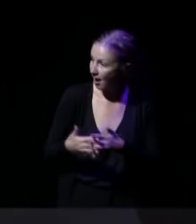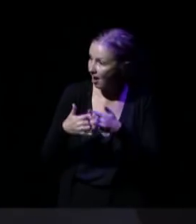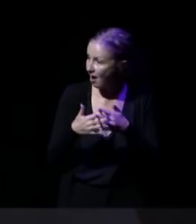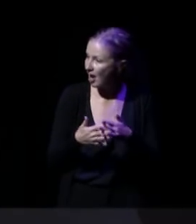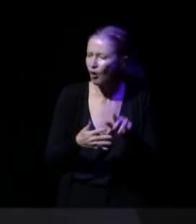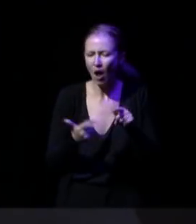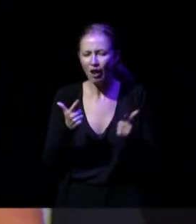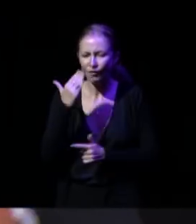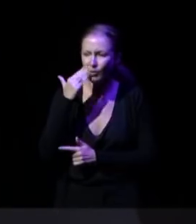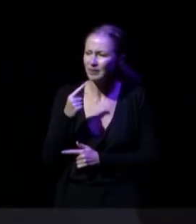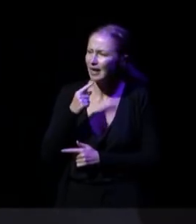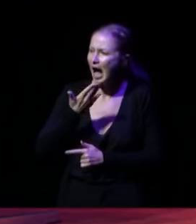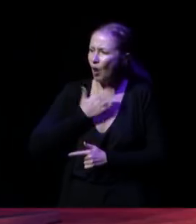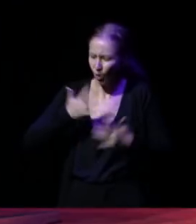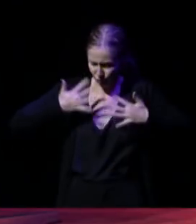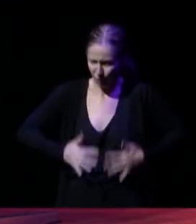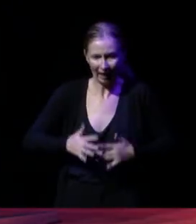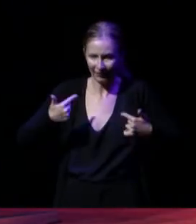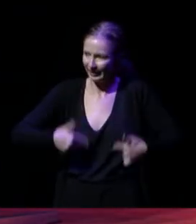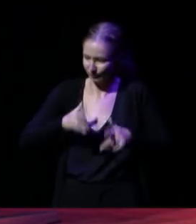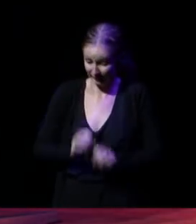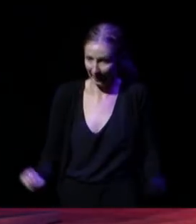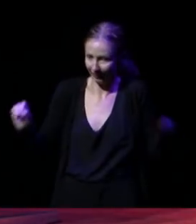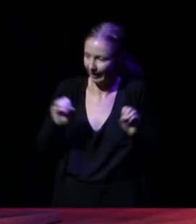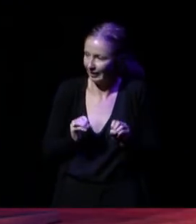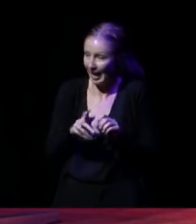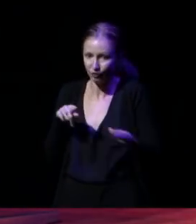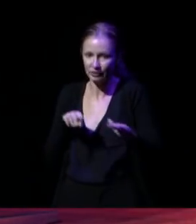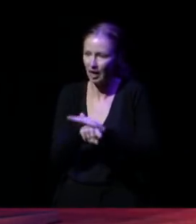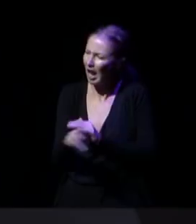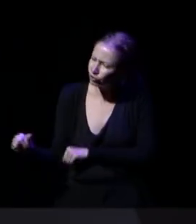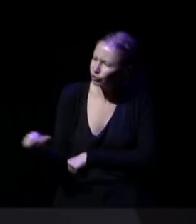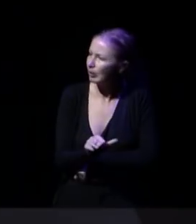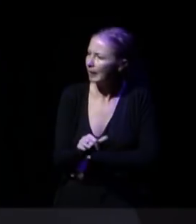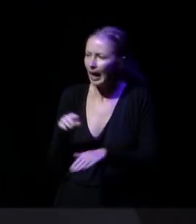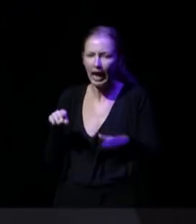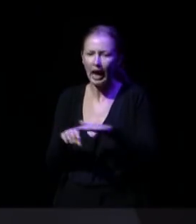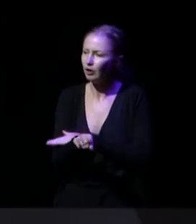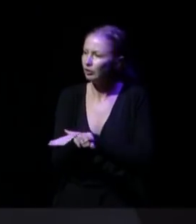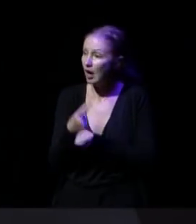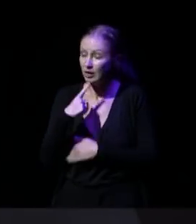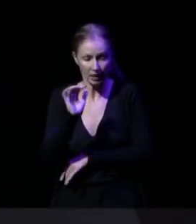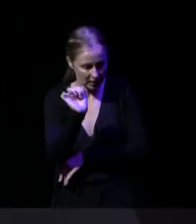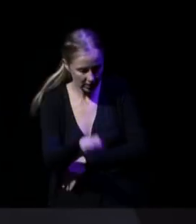I want," you know, which is like nothing, practically, outside. "And I should be able to," and I say, "Absolutely, you should be able to."